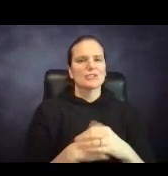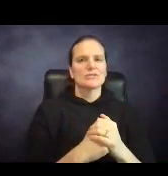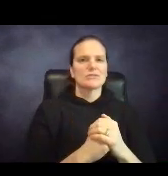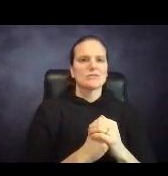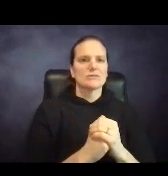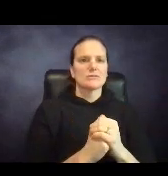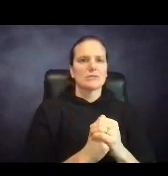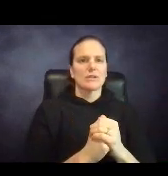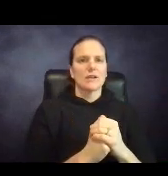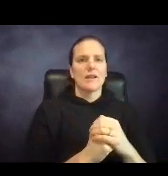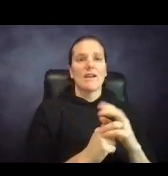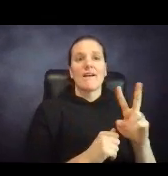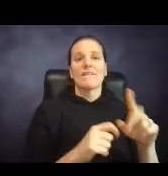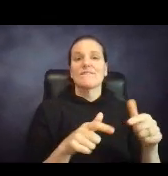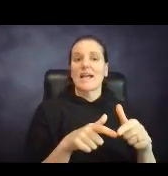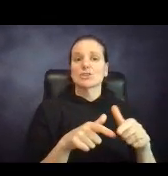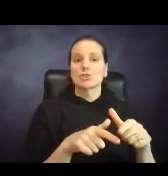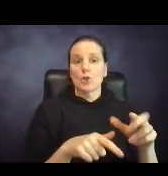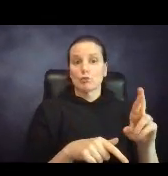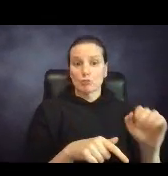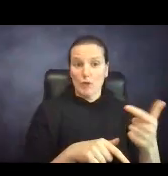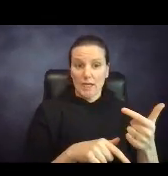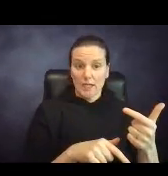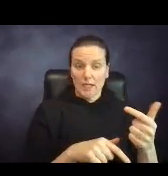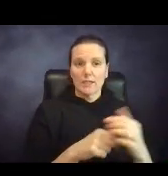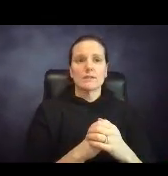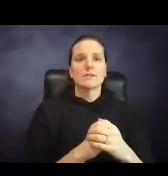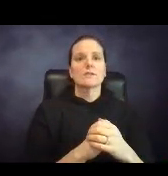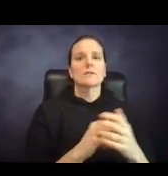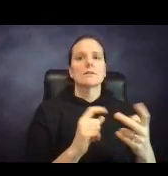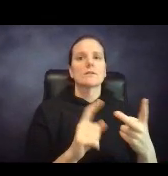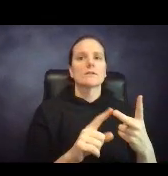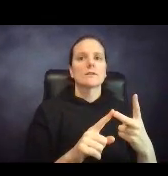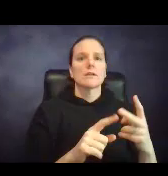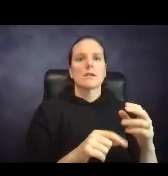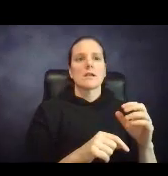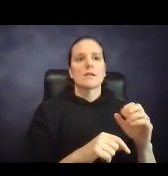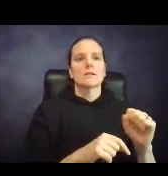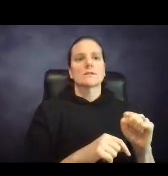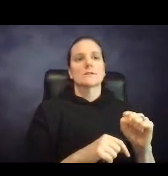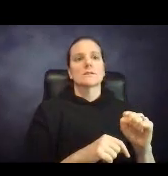So this is the femme ring, this has estradiol in it, you insert it into the vagina and it stays there for three months